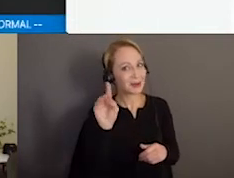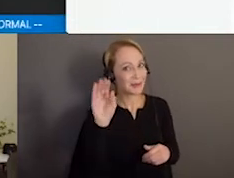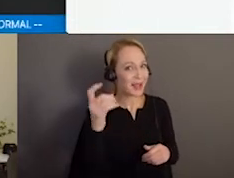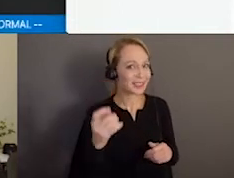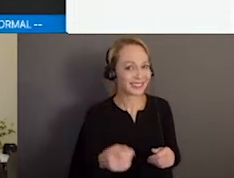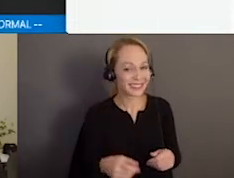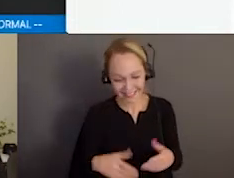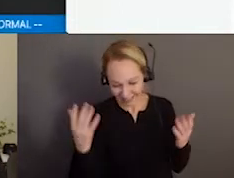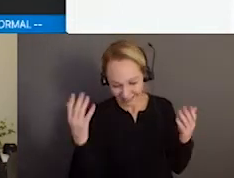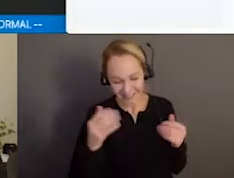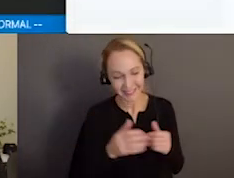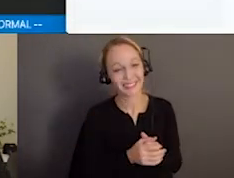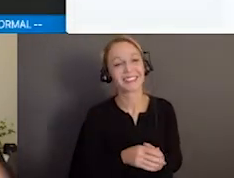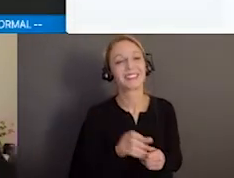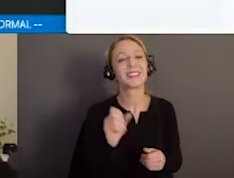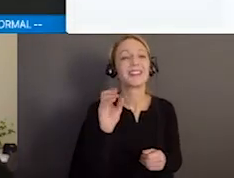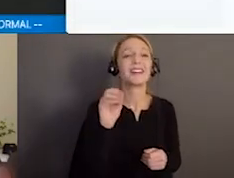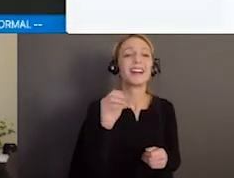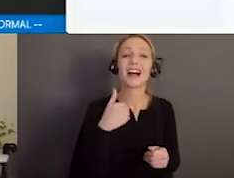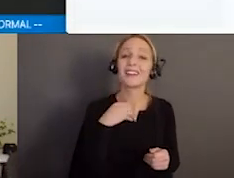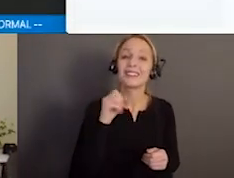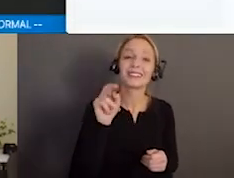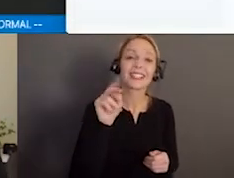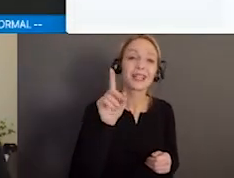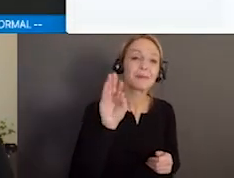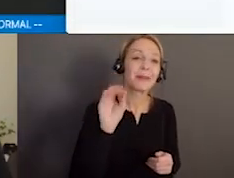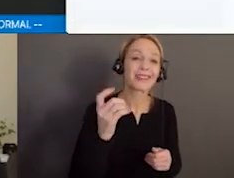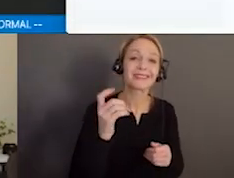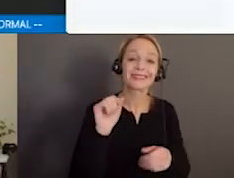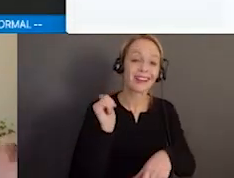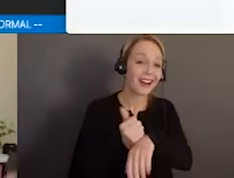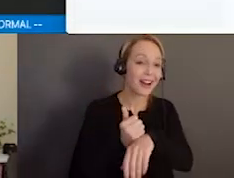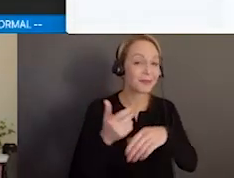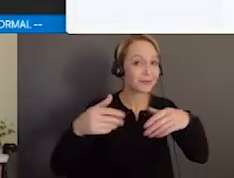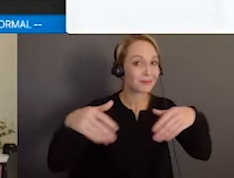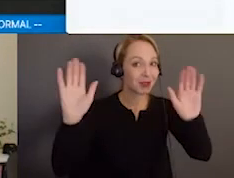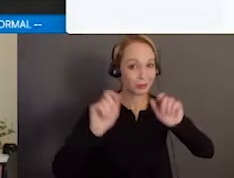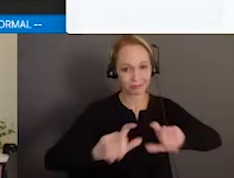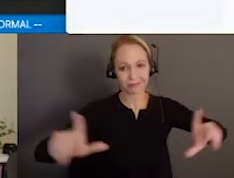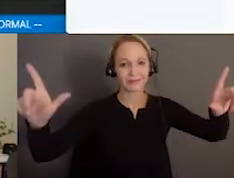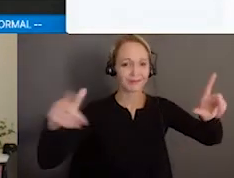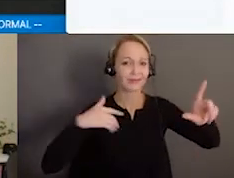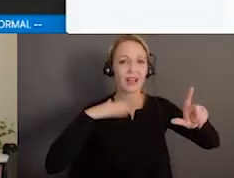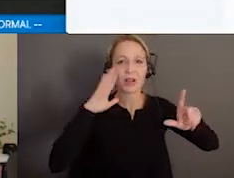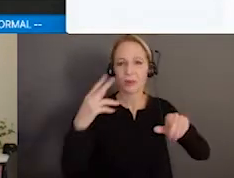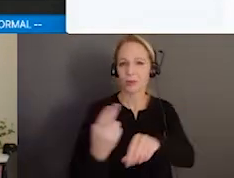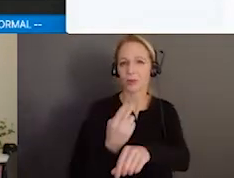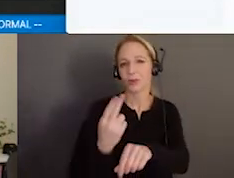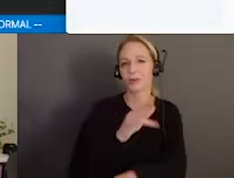GOT A SANDBOX SET UP AND I WILL GO AHEAD AND USE THE